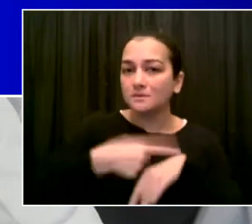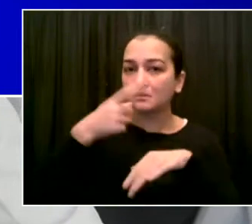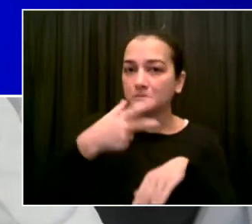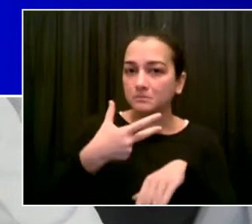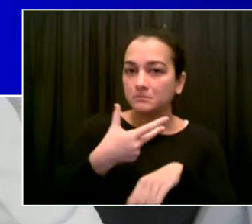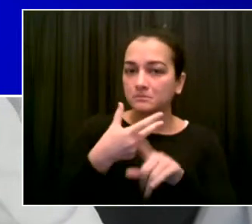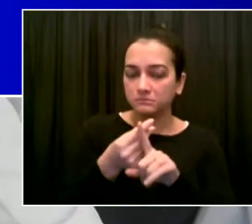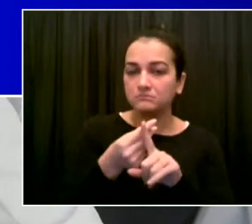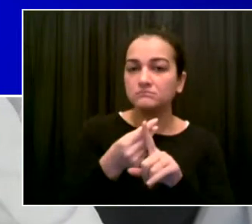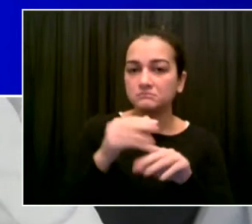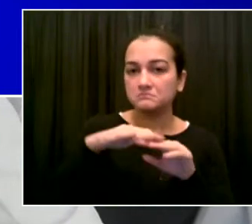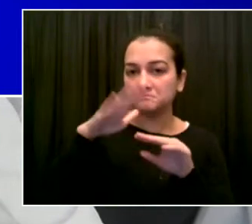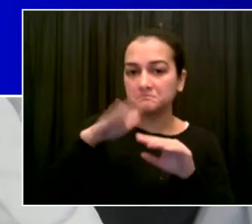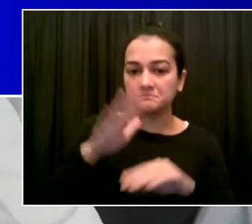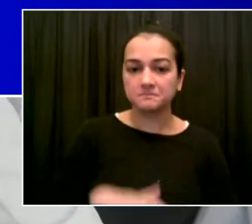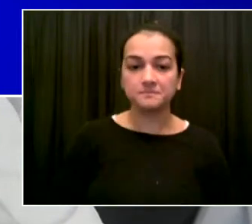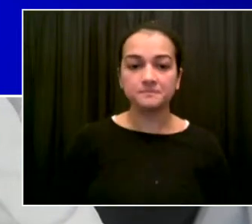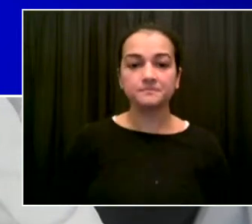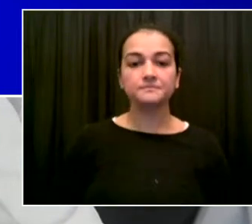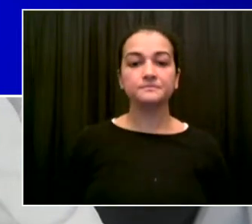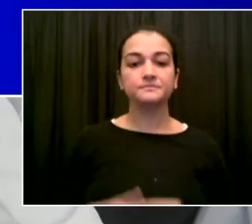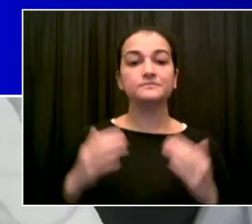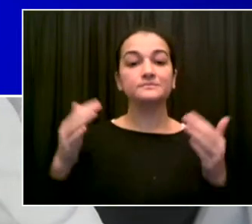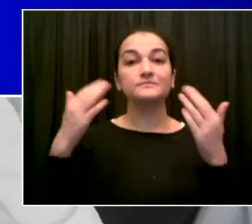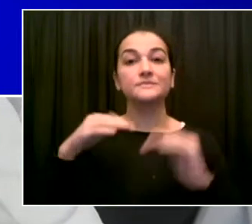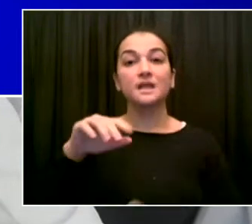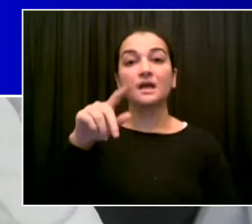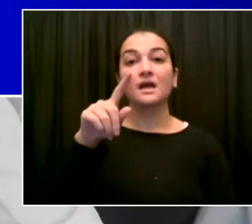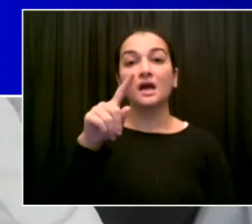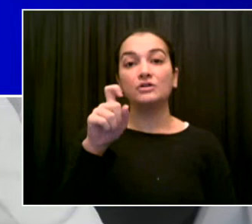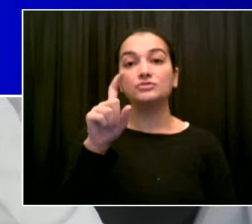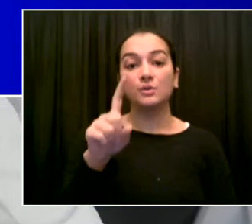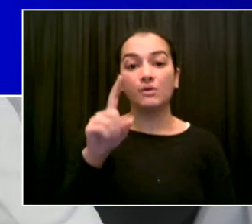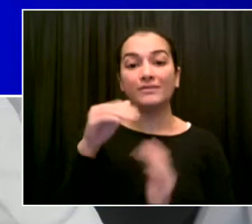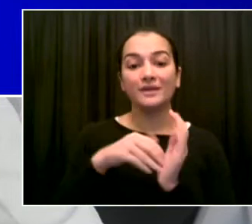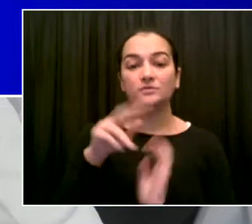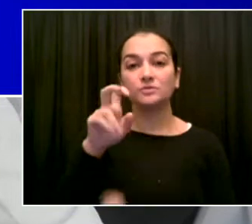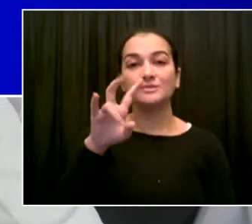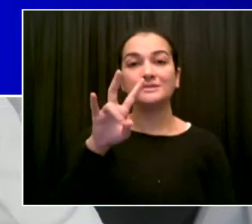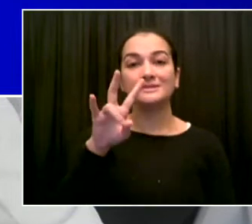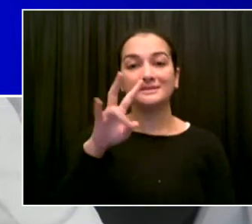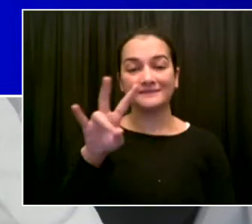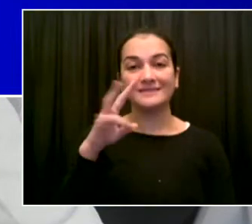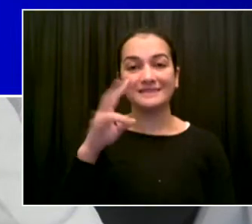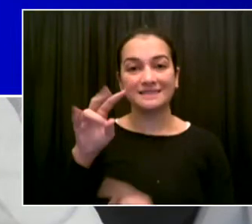OF ALL AGES HAVE HAD AT LEAST ONE SHOT AND THAT IS AMAZING.